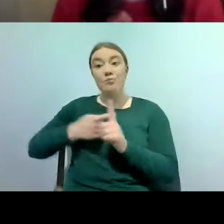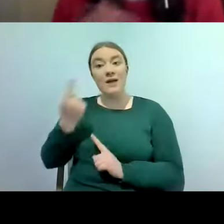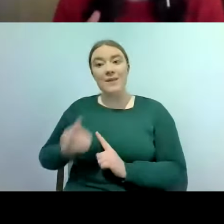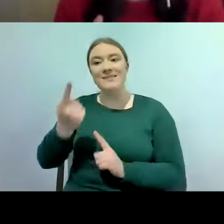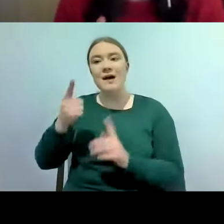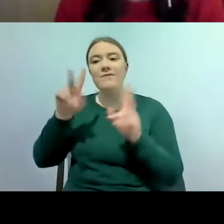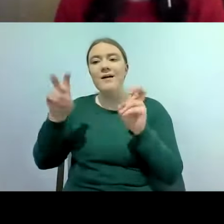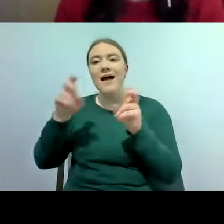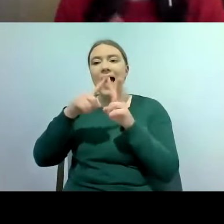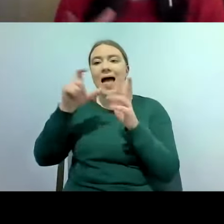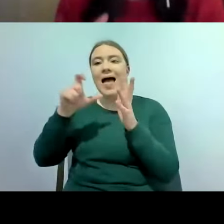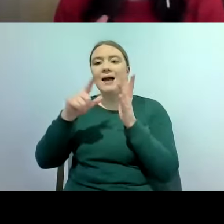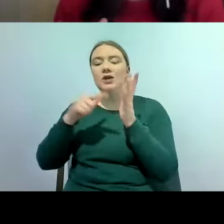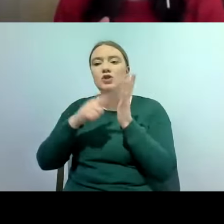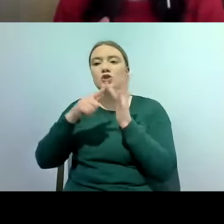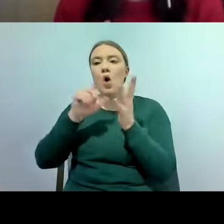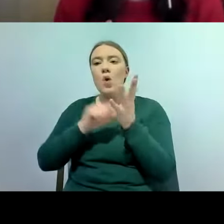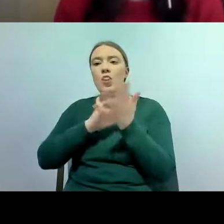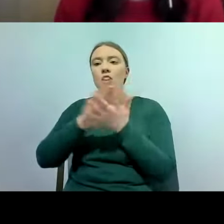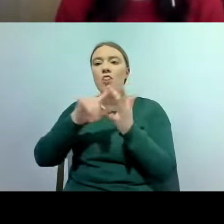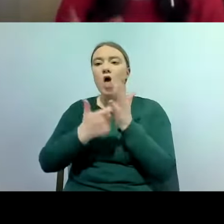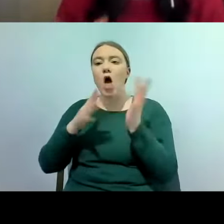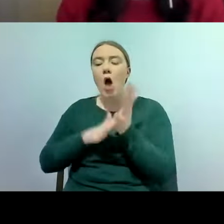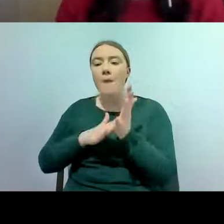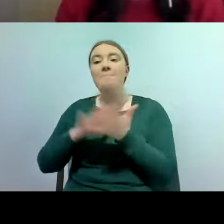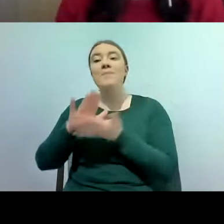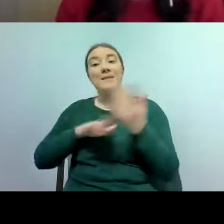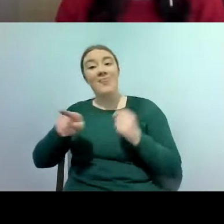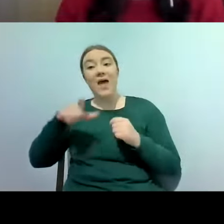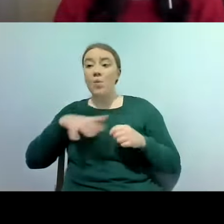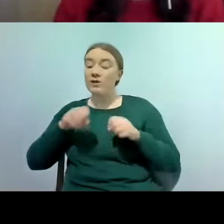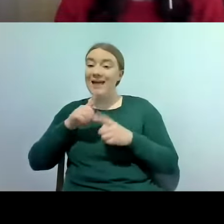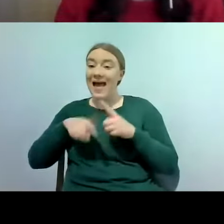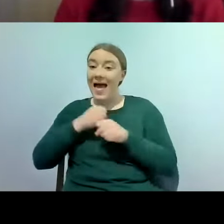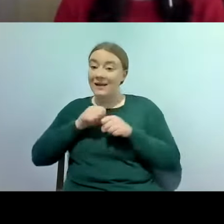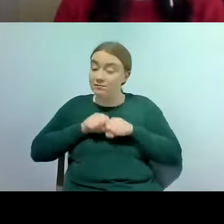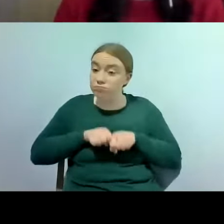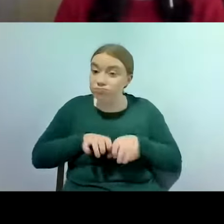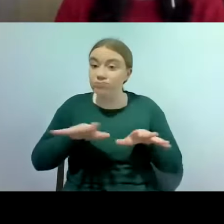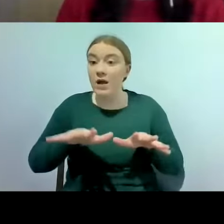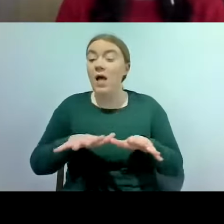eggs in the river at the right time of year so they'll develop into the best conditions